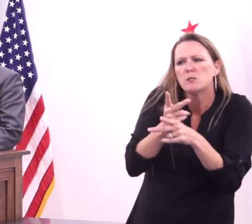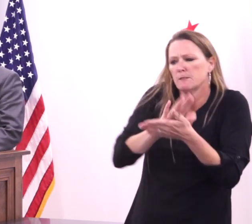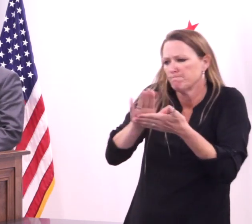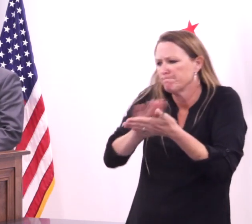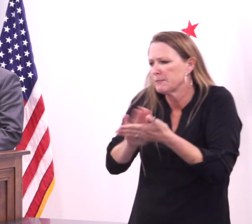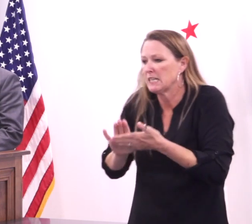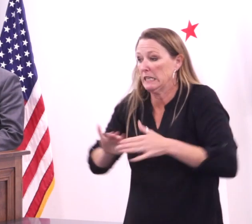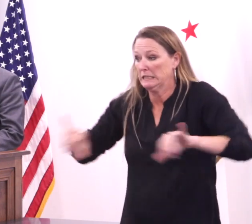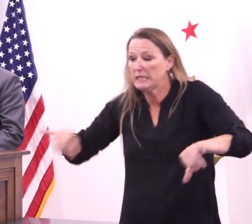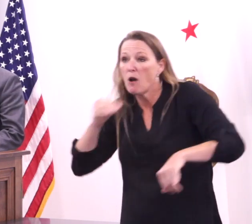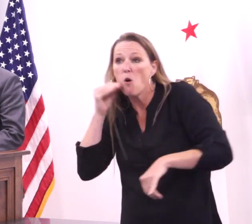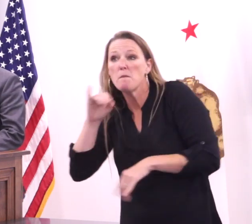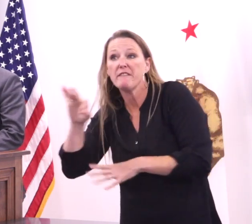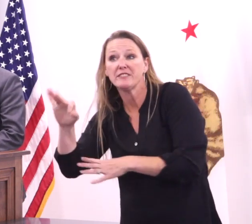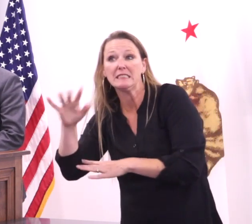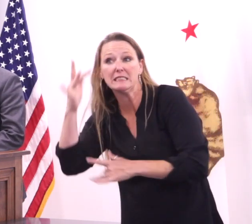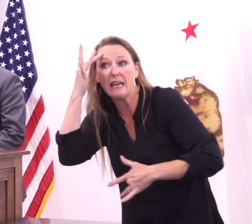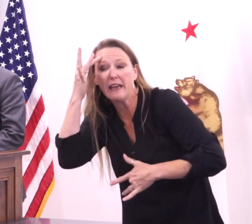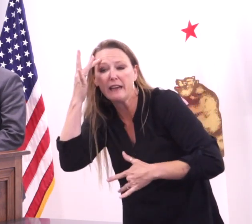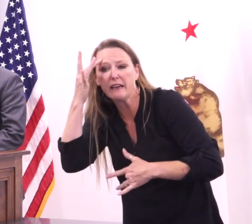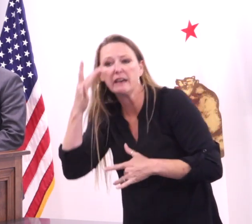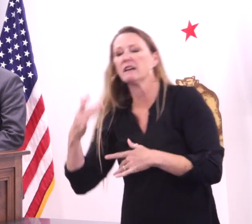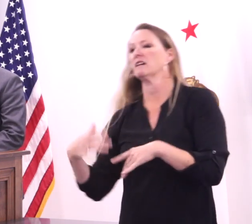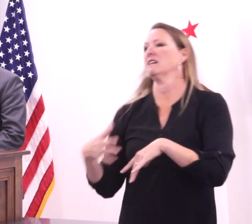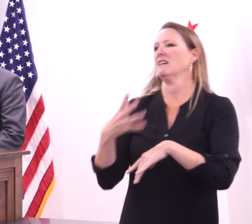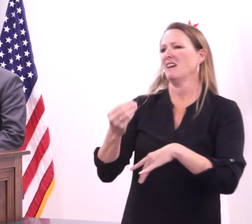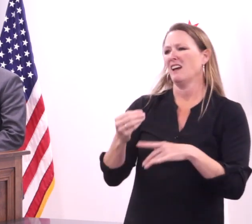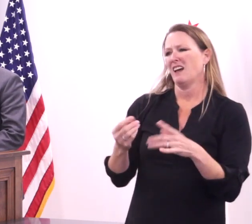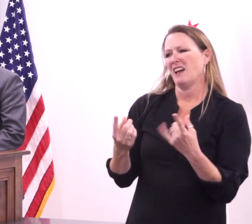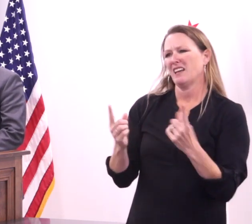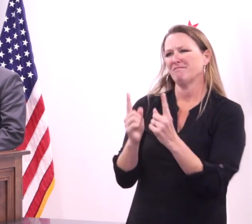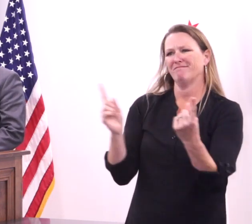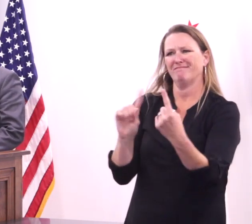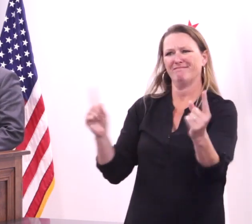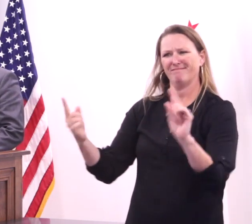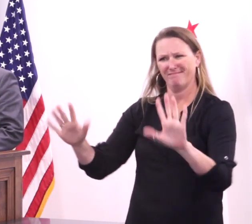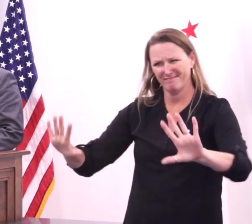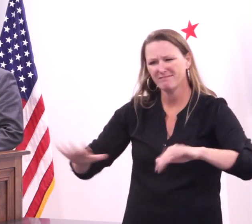Workplaces will be required to implement appropriate policies in accordance